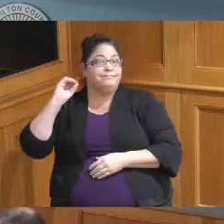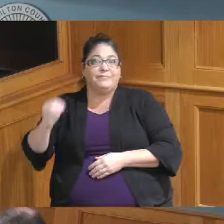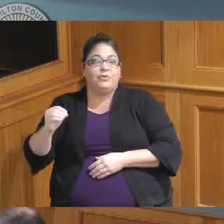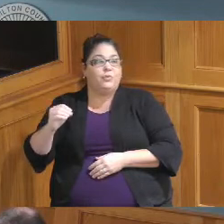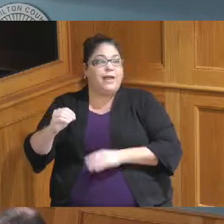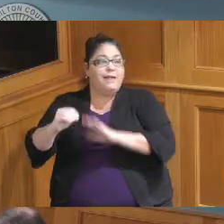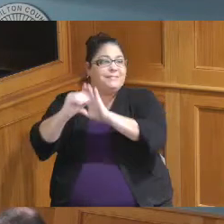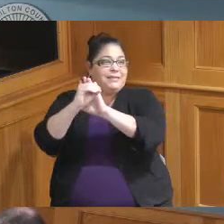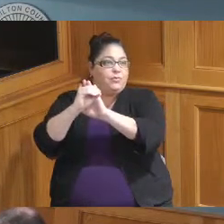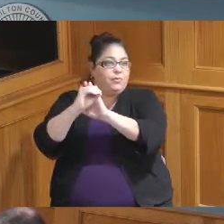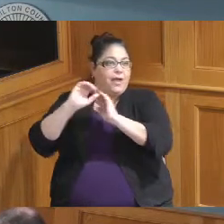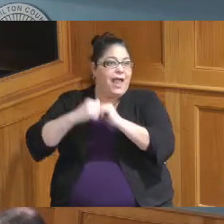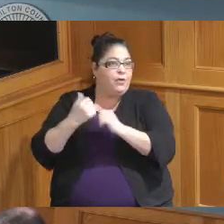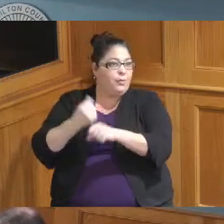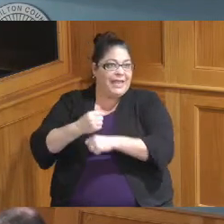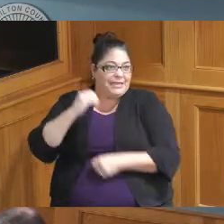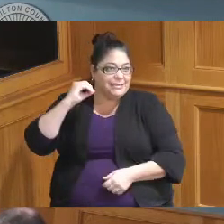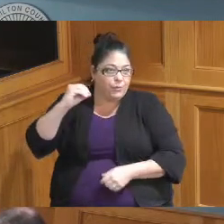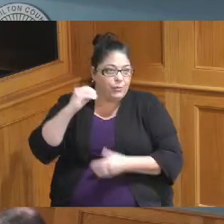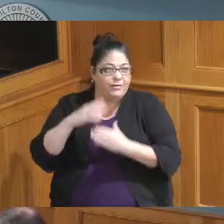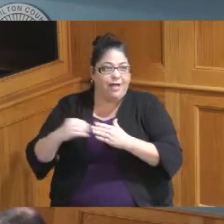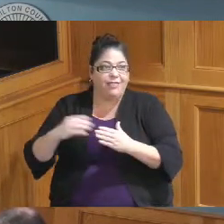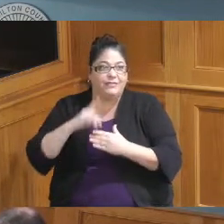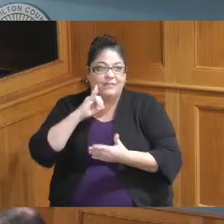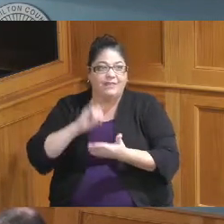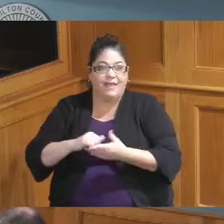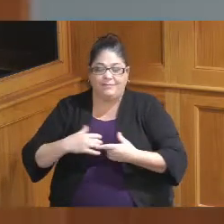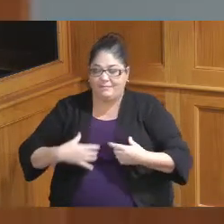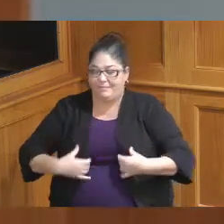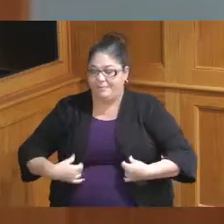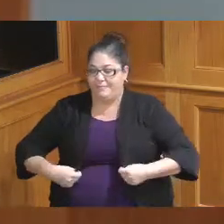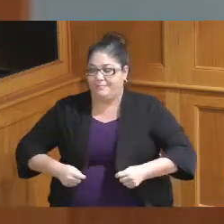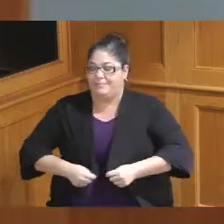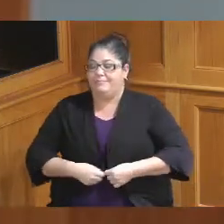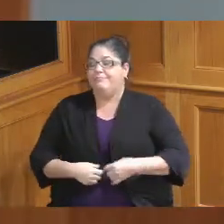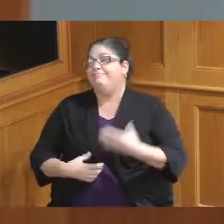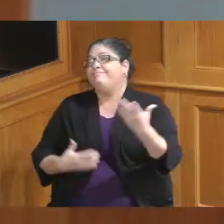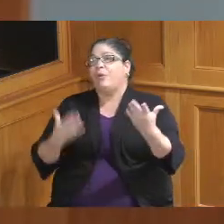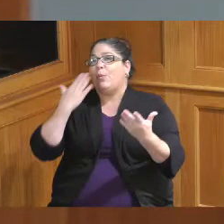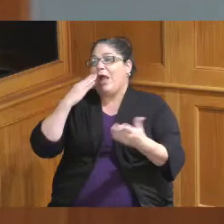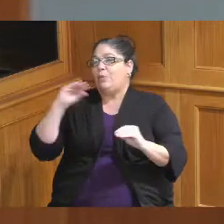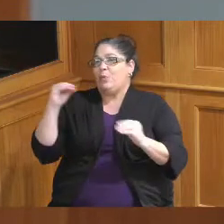did we come with the zero on this one the zero is simply because there's no dollar amount being